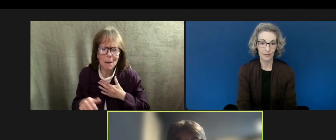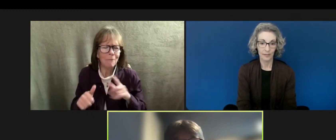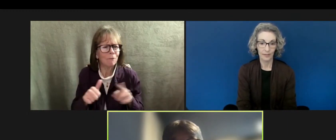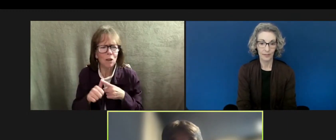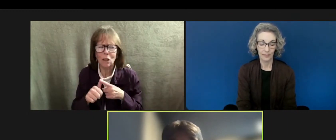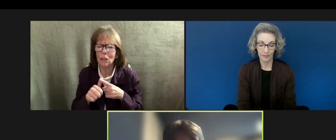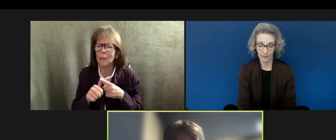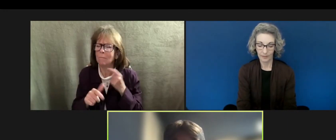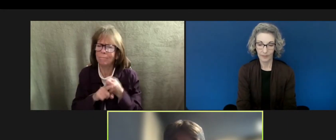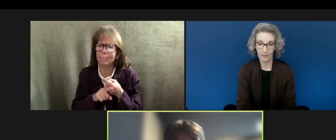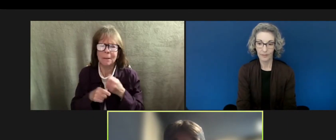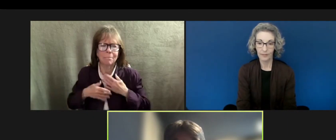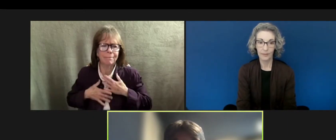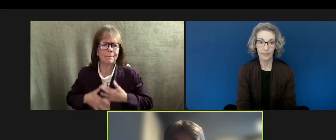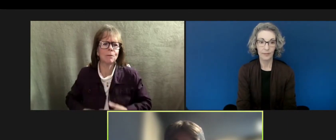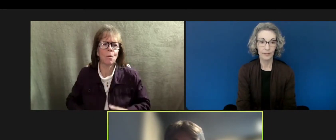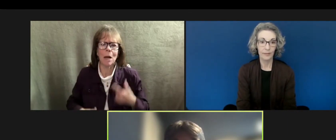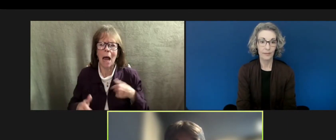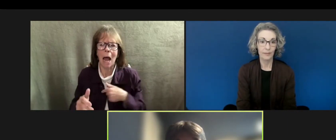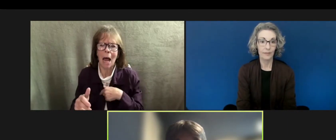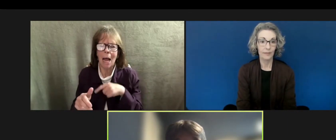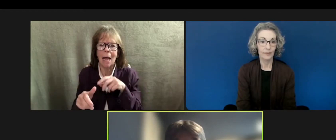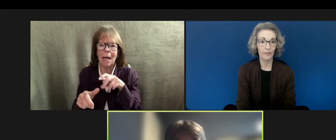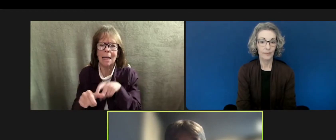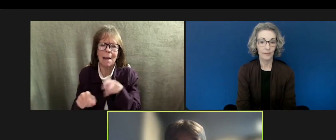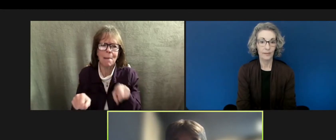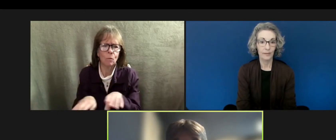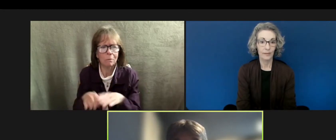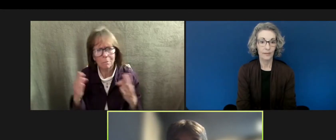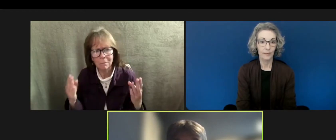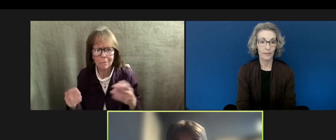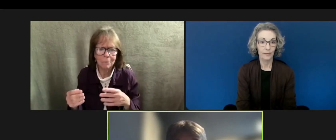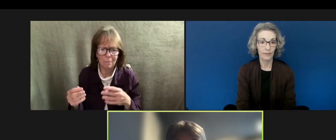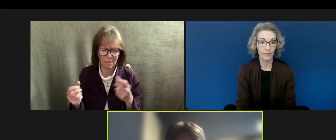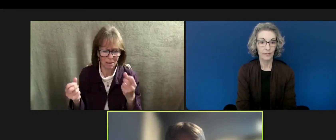came out of the closet as a lesbian many, many years ago.